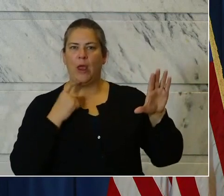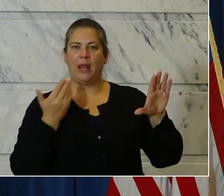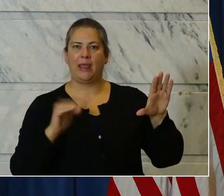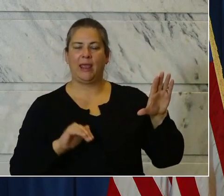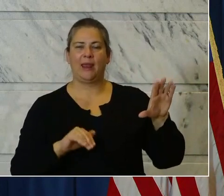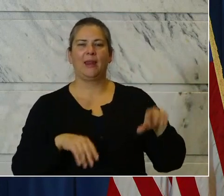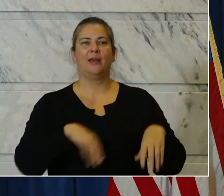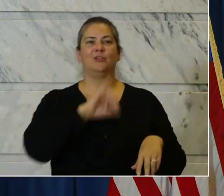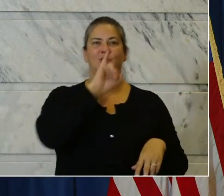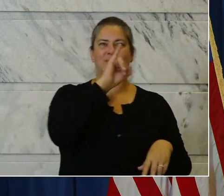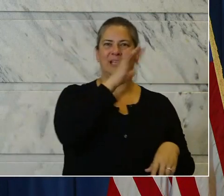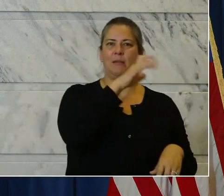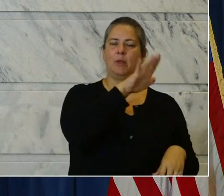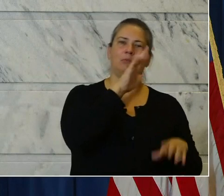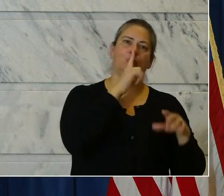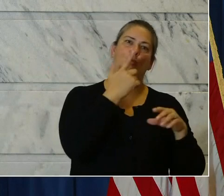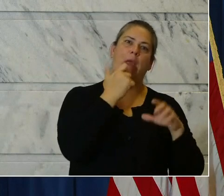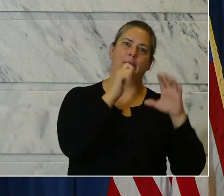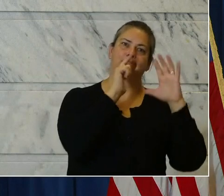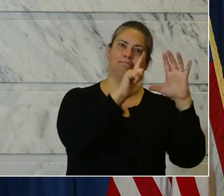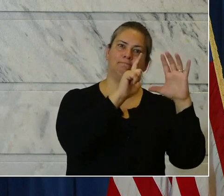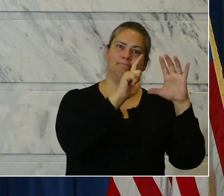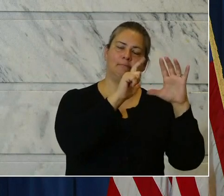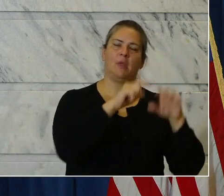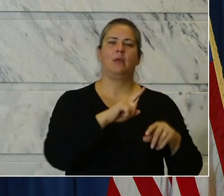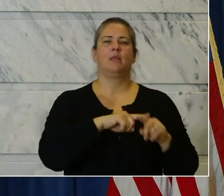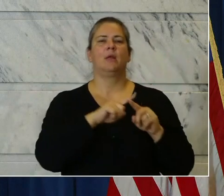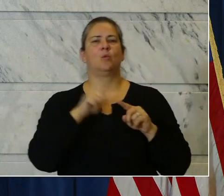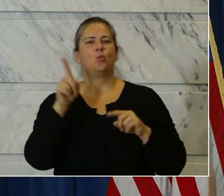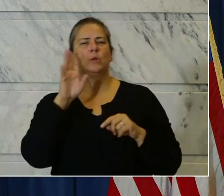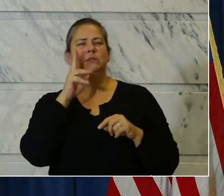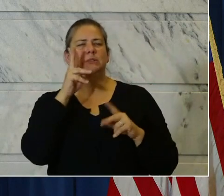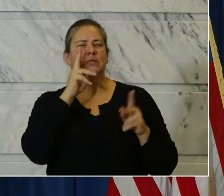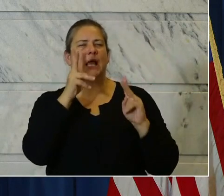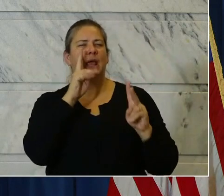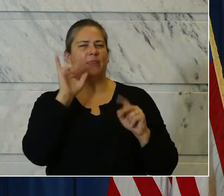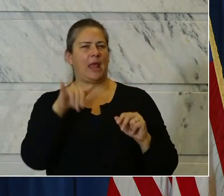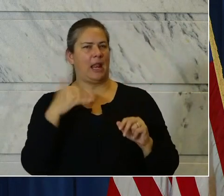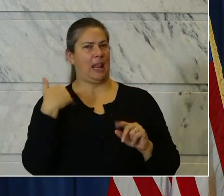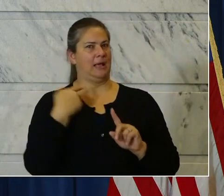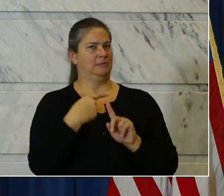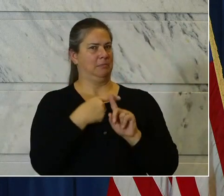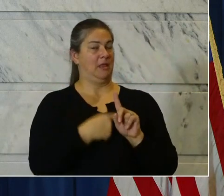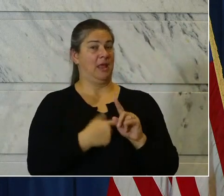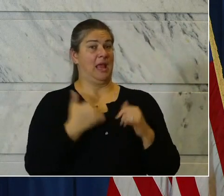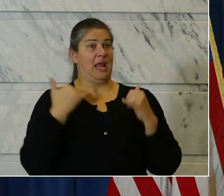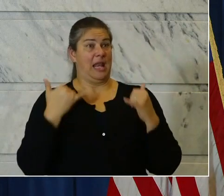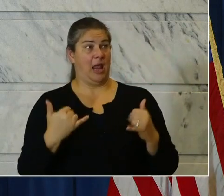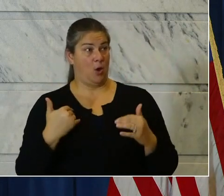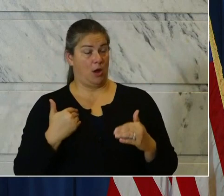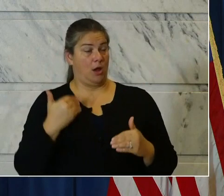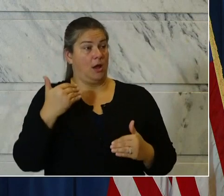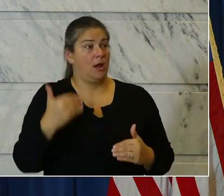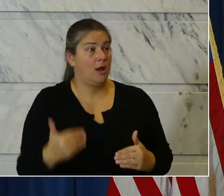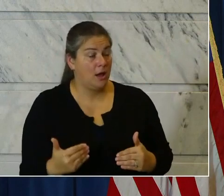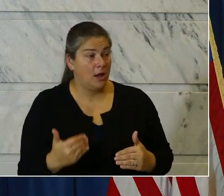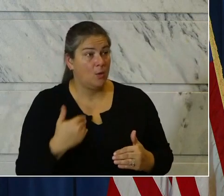HARLAN INSTANCE WAS ABOUT AGO WOULD'VE BEEN. WITH HAD THEIR BREAK AND BACK AGAIN FOR JEFF